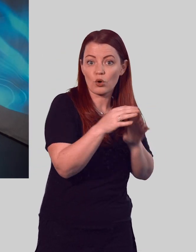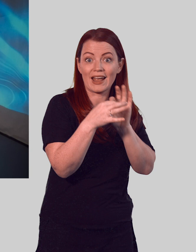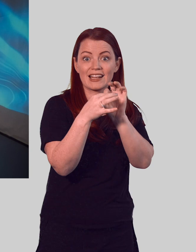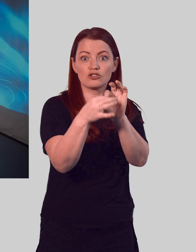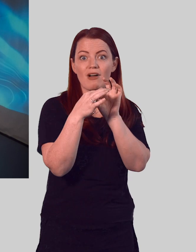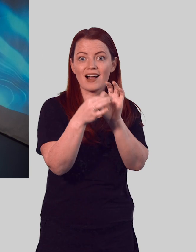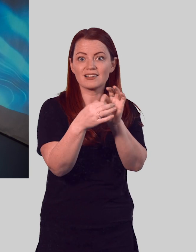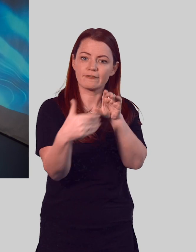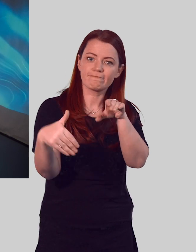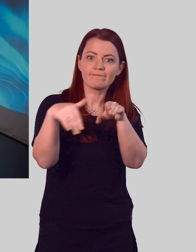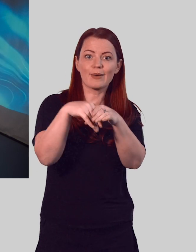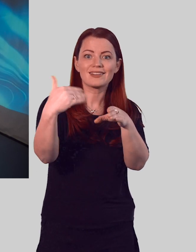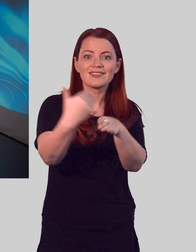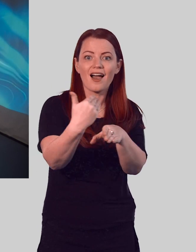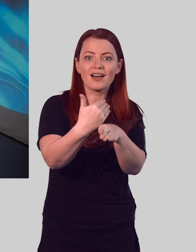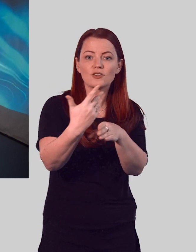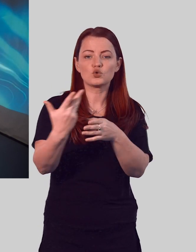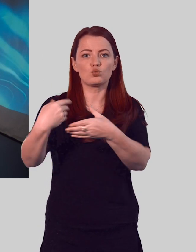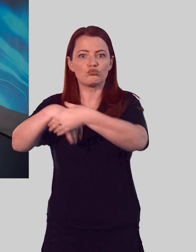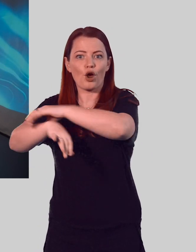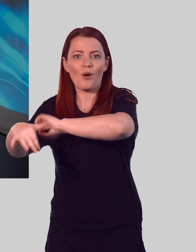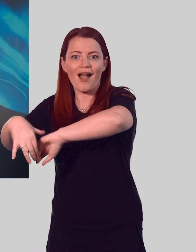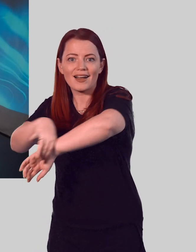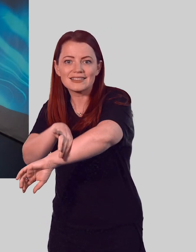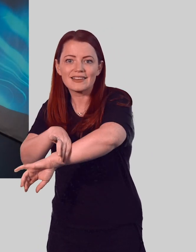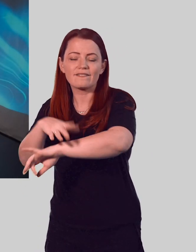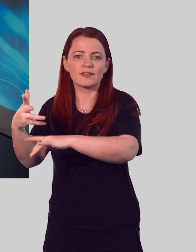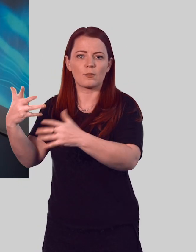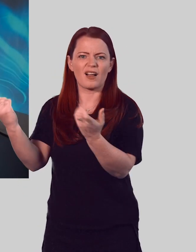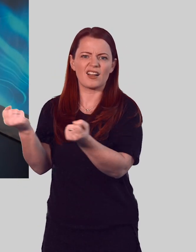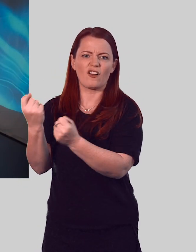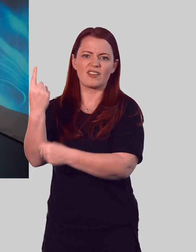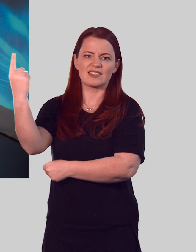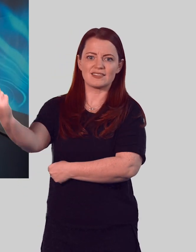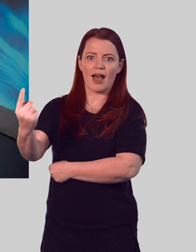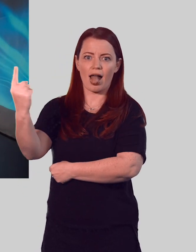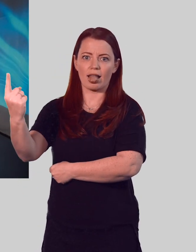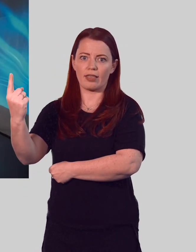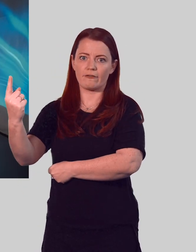to proactive, some kind of self-initiated action.